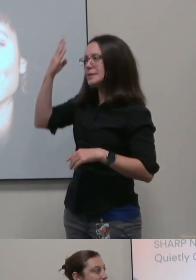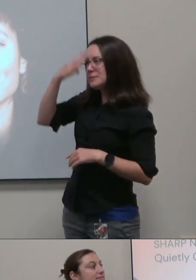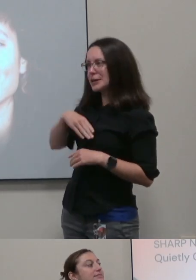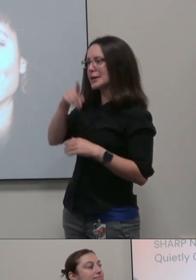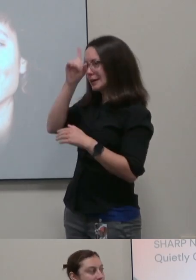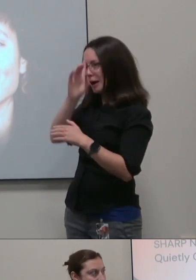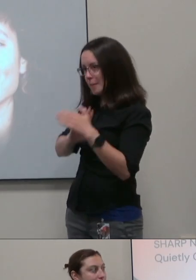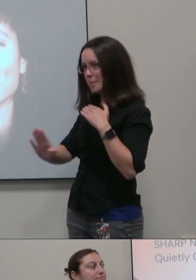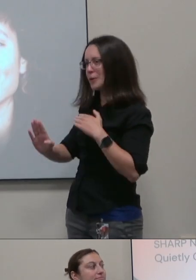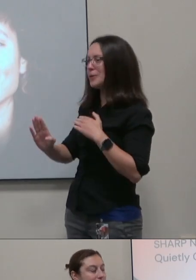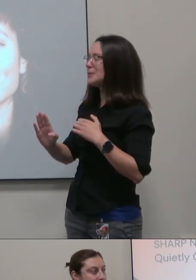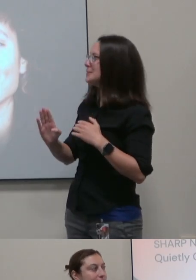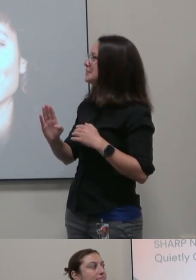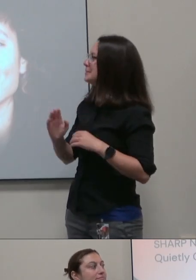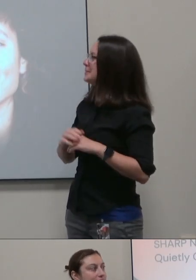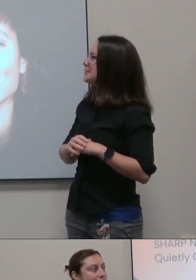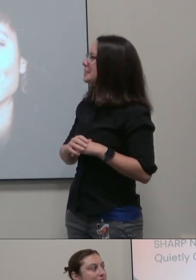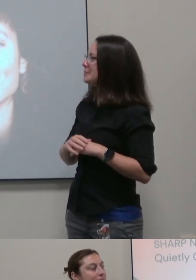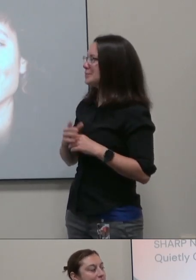But even though she is quiet and very humble,